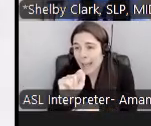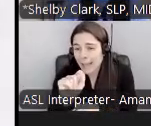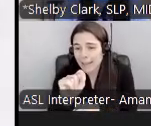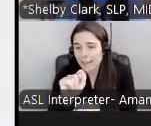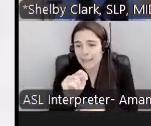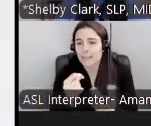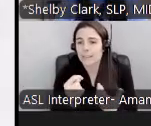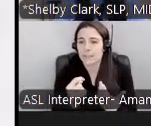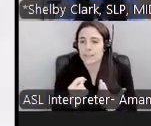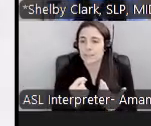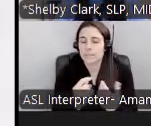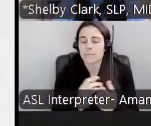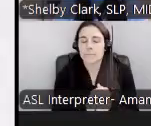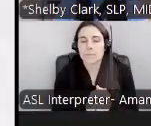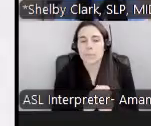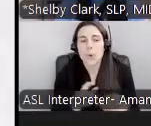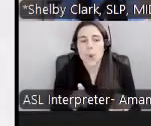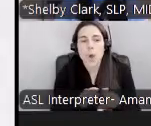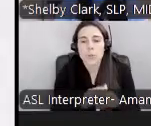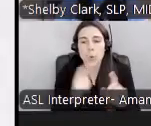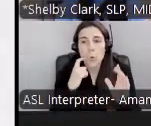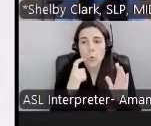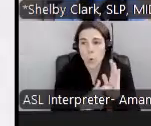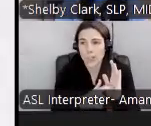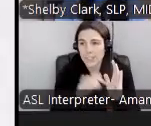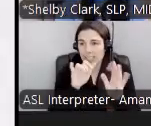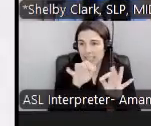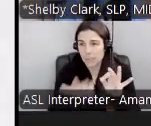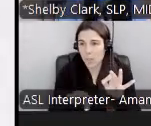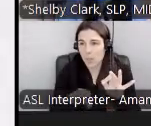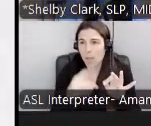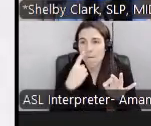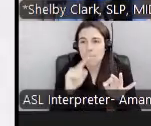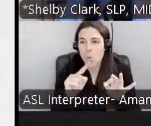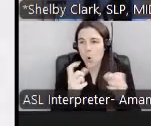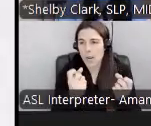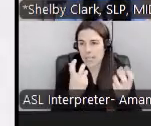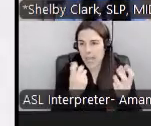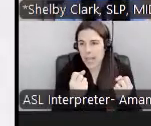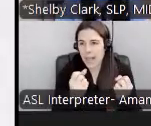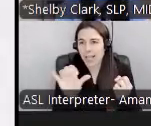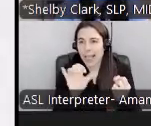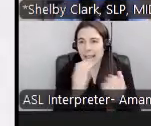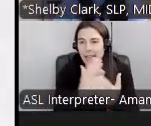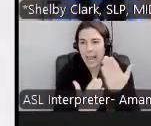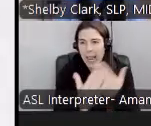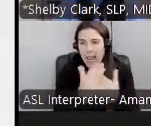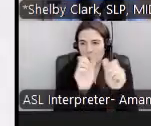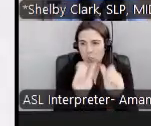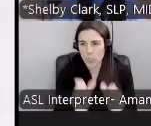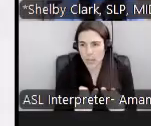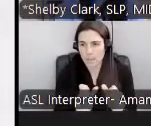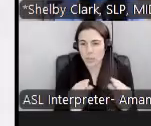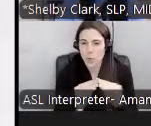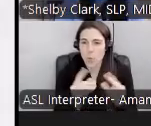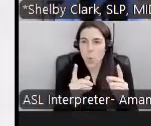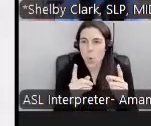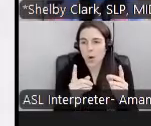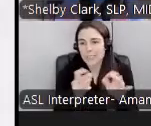We also see simplifications in sign language, like simplified handshapes and reduced movement complexity, kind of like more I